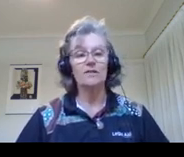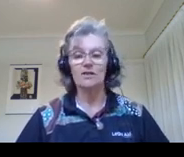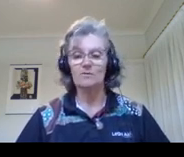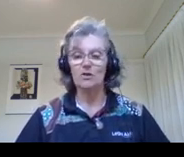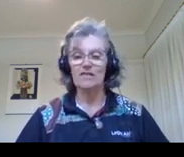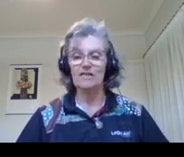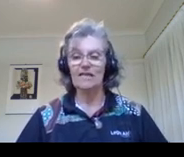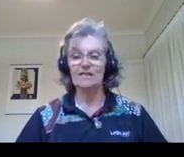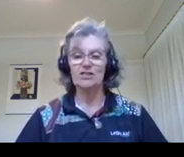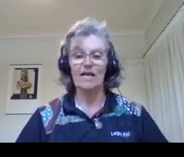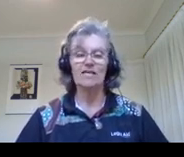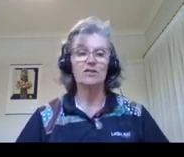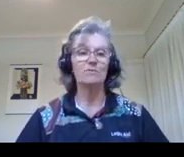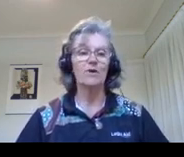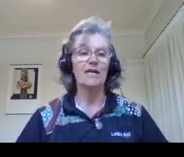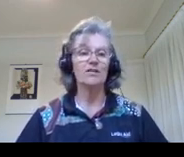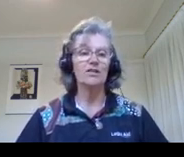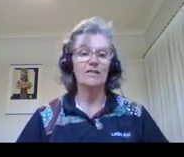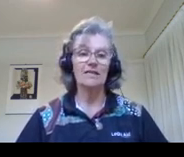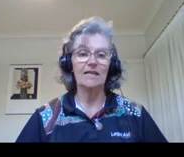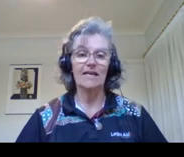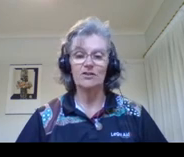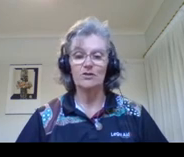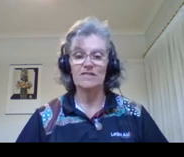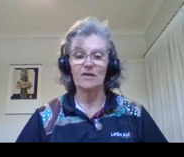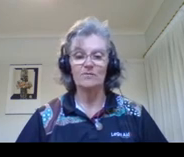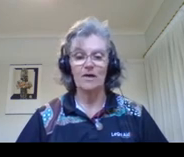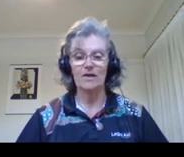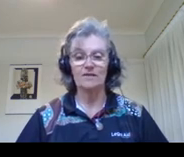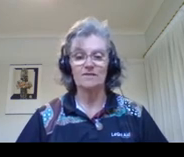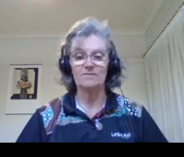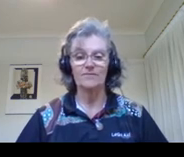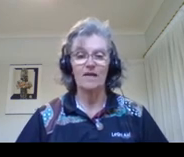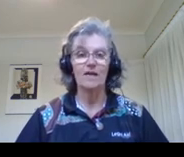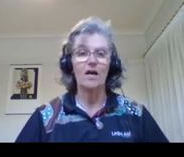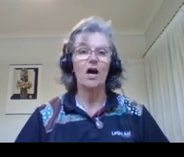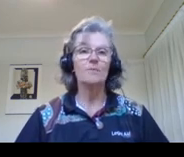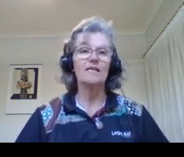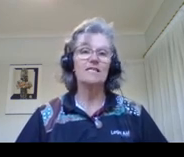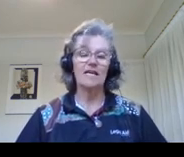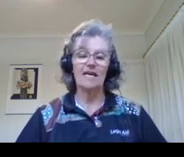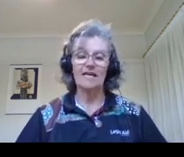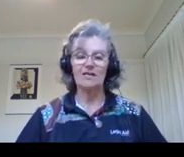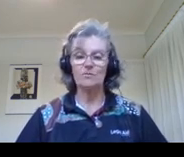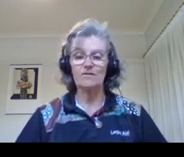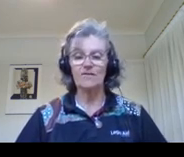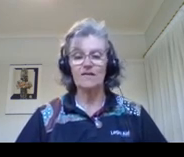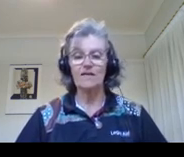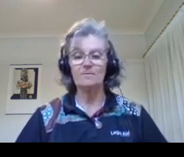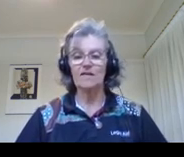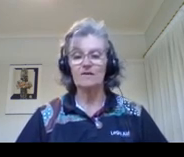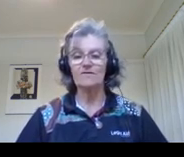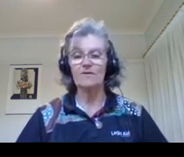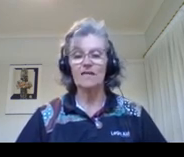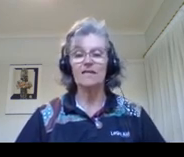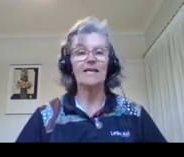the community legal education branch at Legal Aid NSW I’m here today with Finn Hipkin from Legal Aid